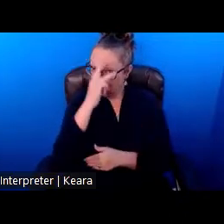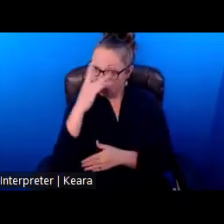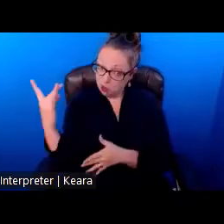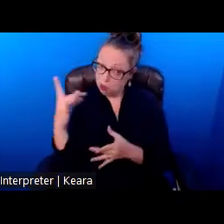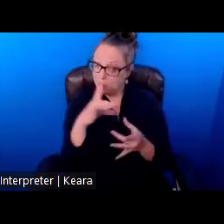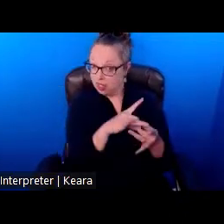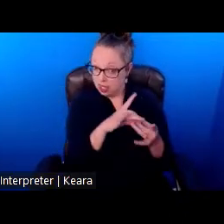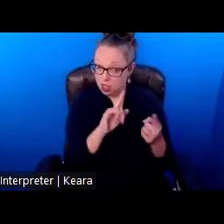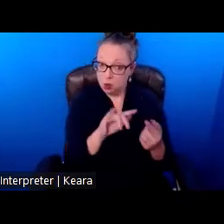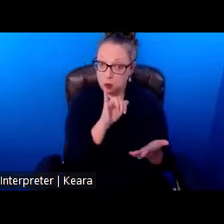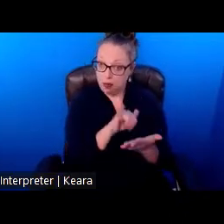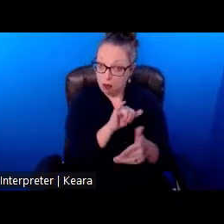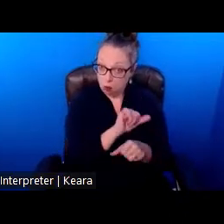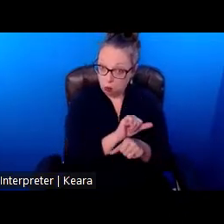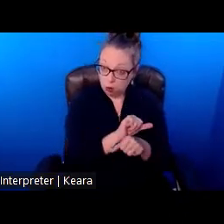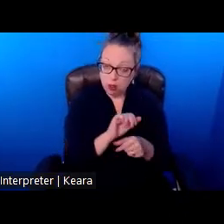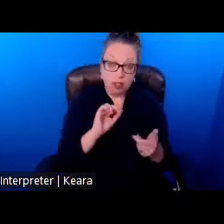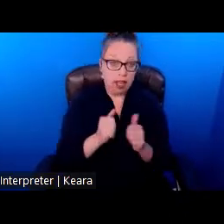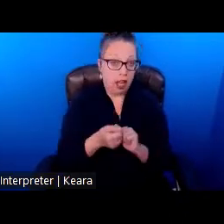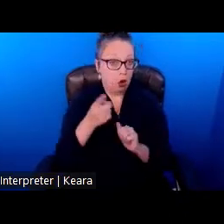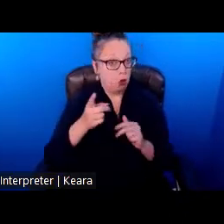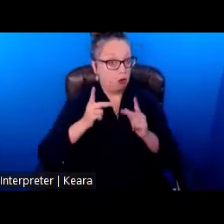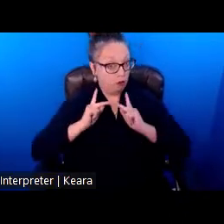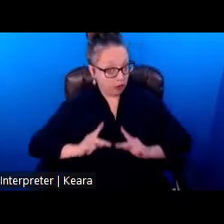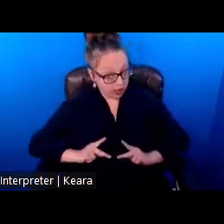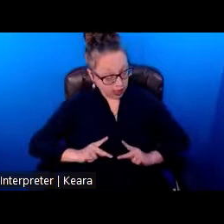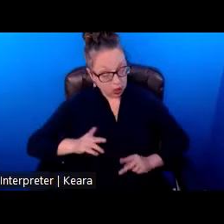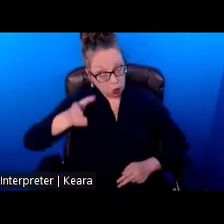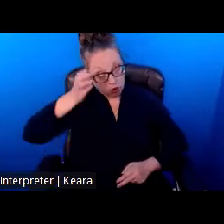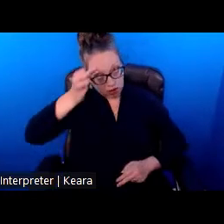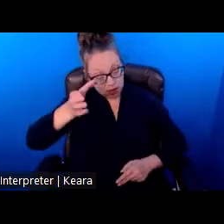How you physically or conceptually produce your work.